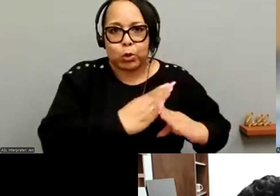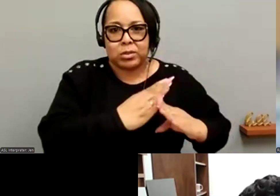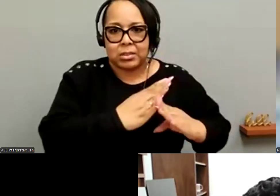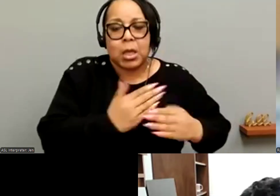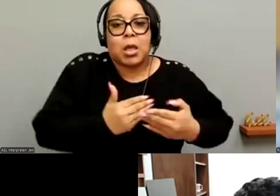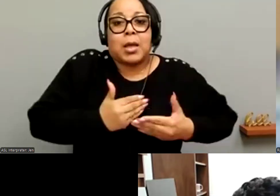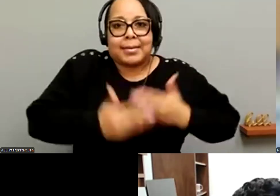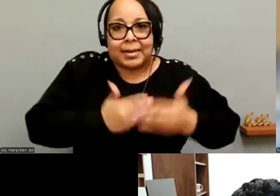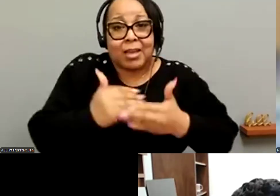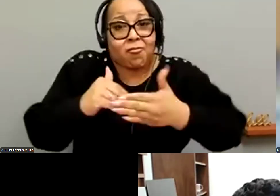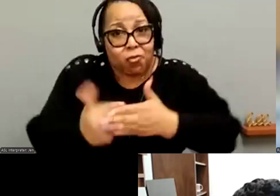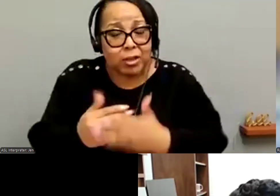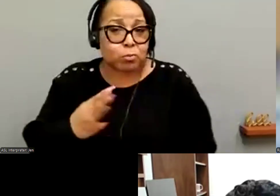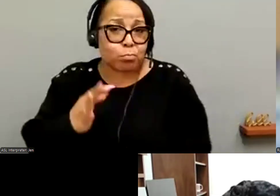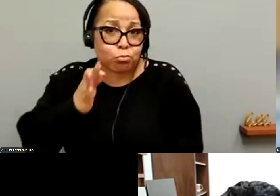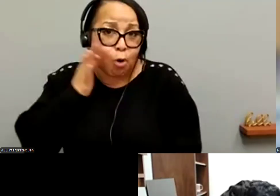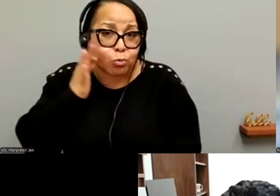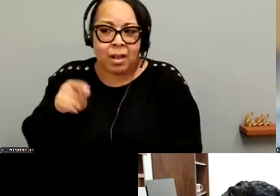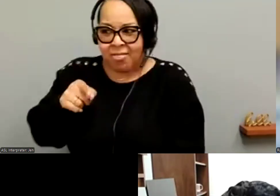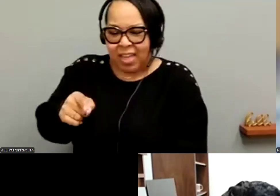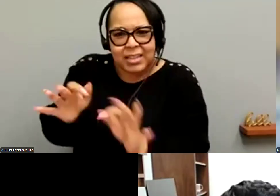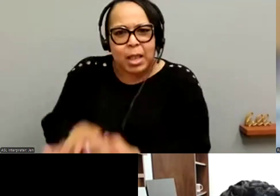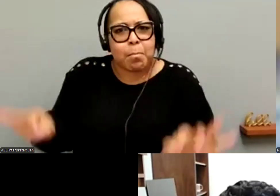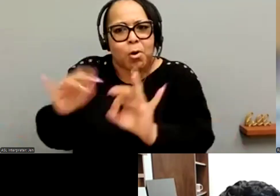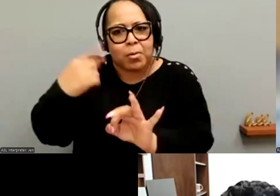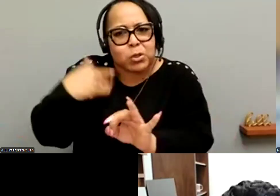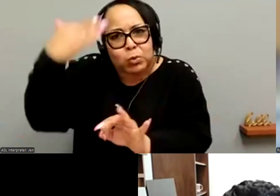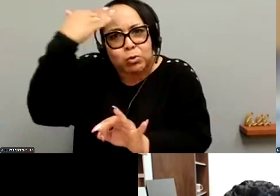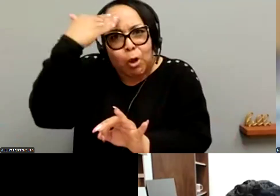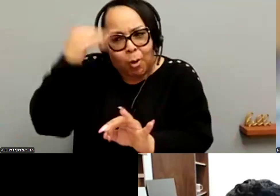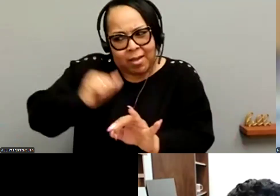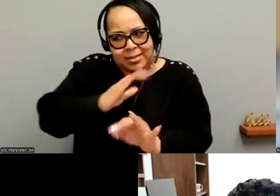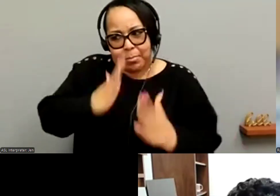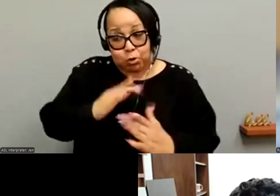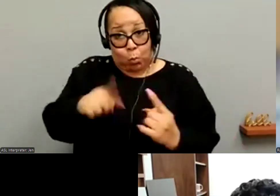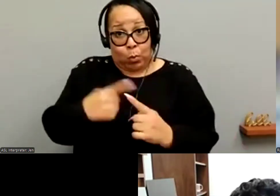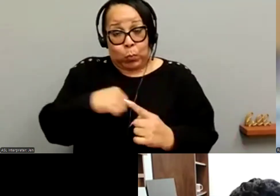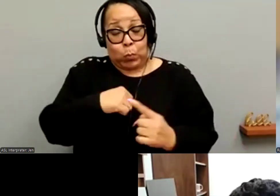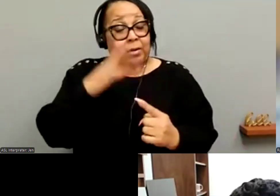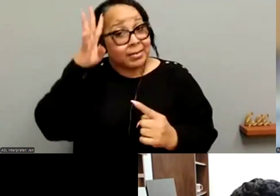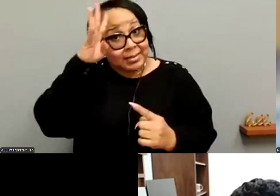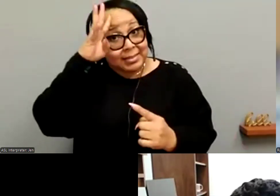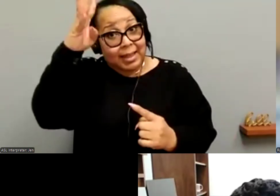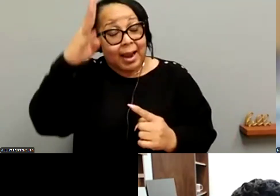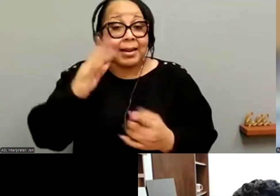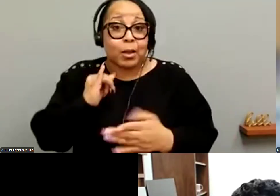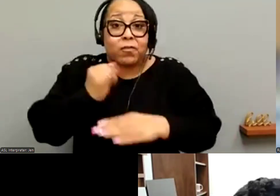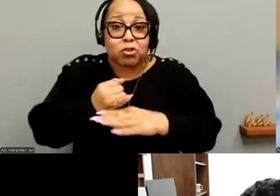13:13:09 fresh produce. That is 13:13:12 important for me to know as a 13:13:14 commissioner, so when we are 13:13:17 designing intervention, it is